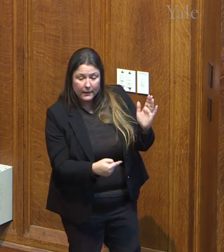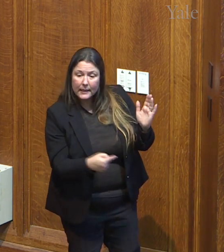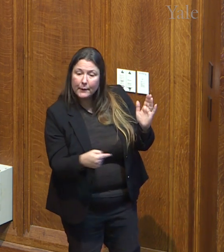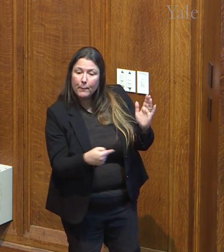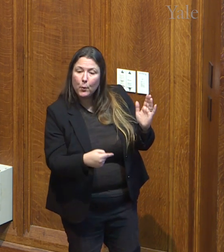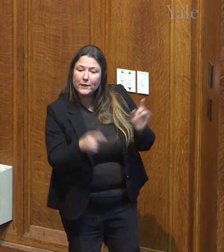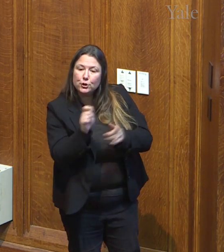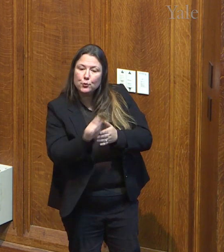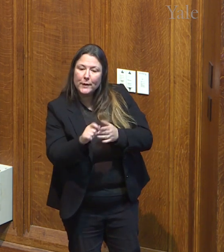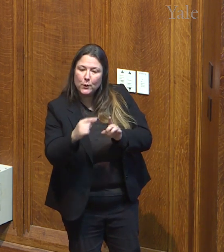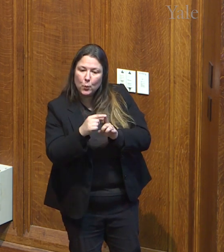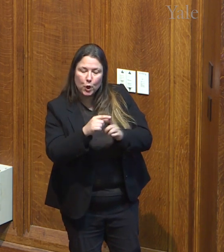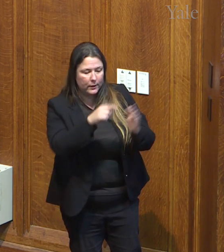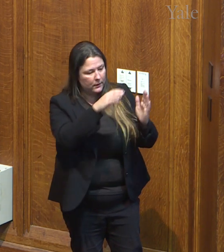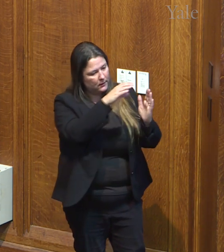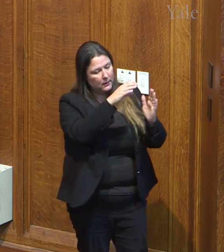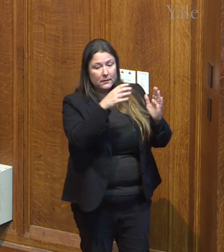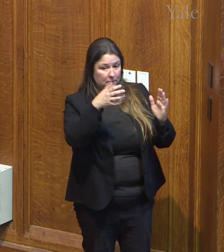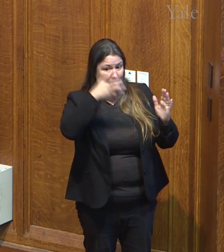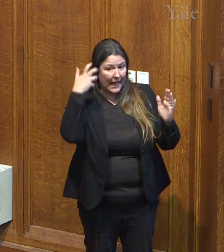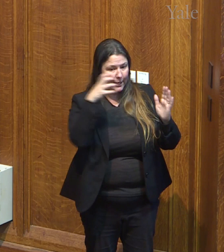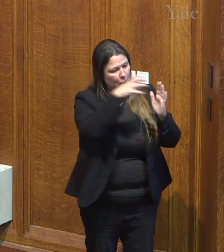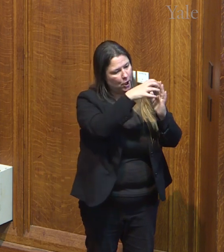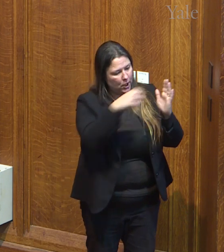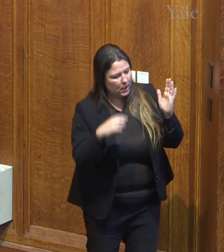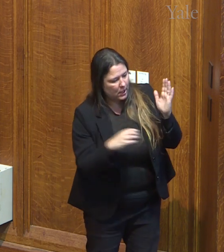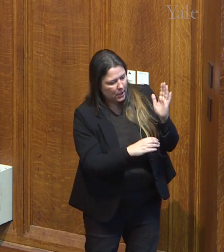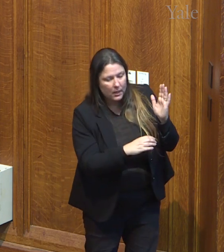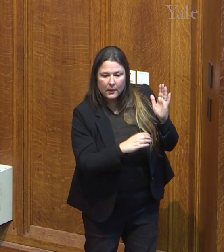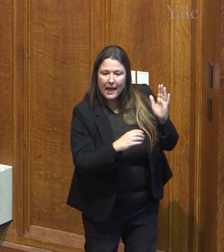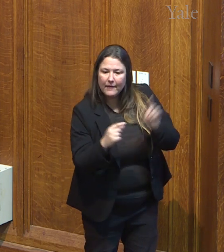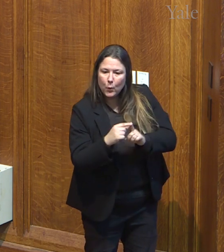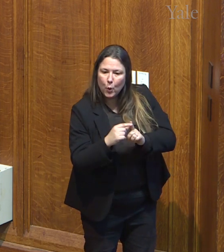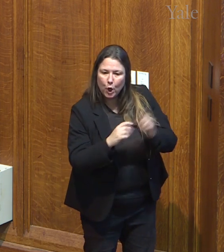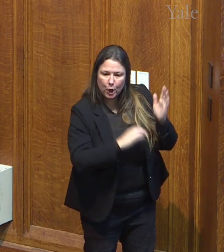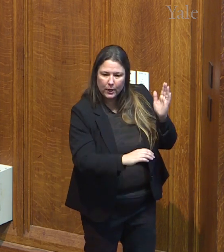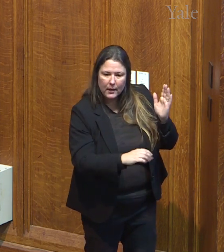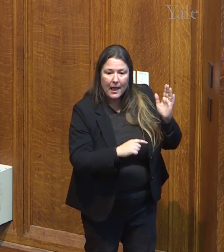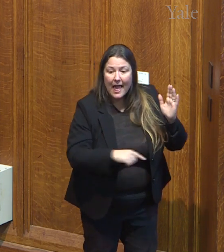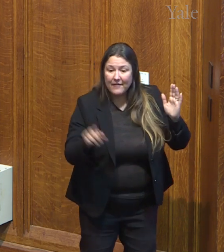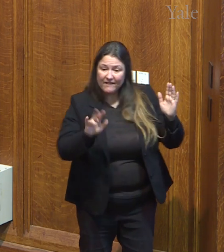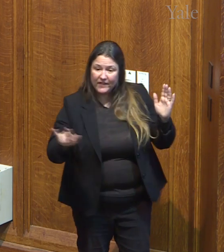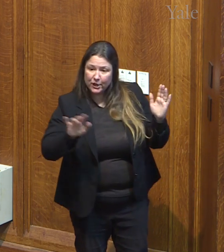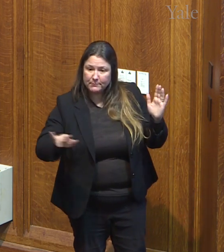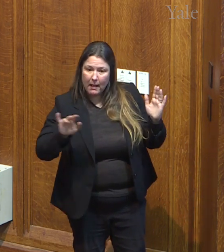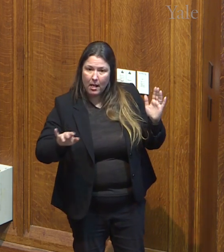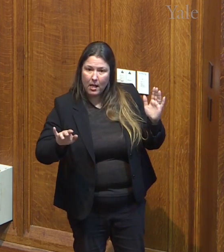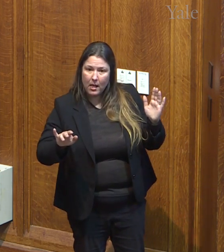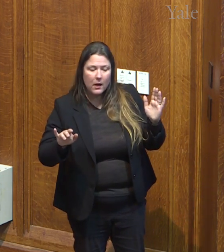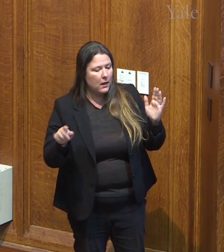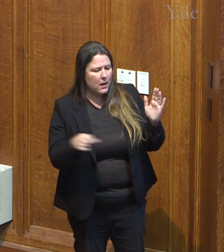He would then have the student finger spell the word if he knew finger spelling and ask him in sign what the word meant, what.